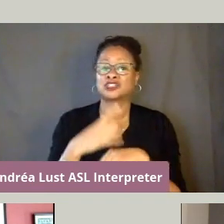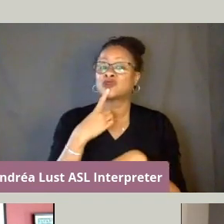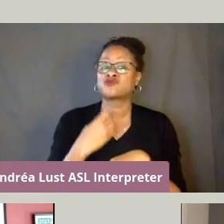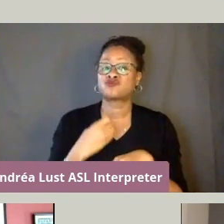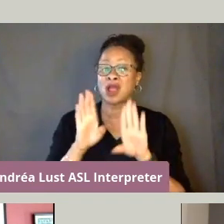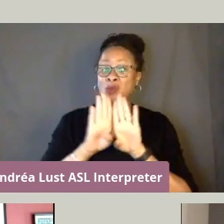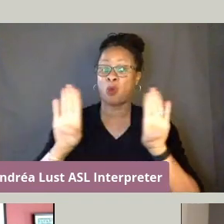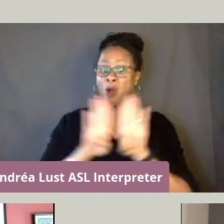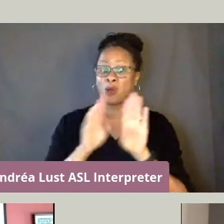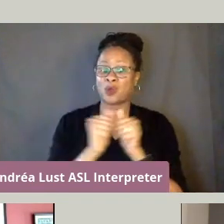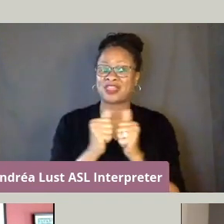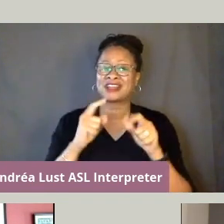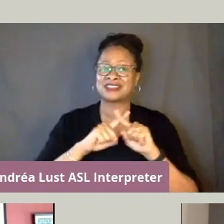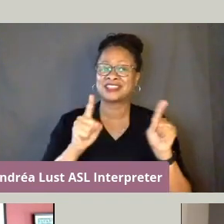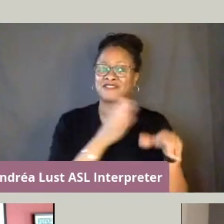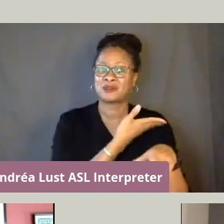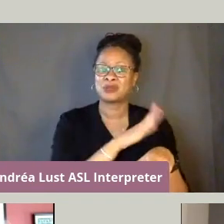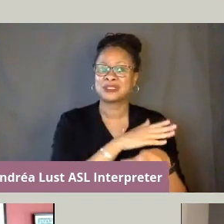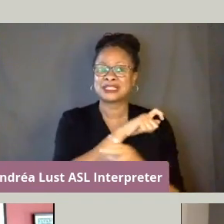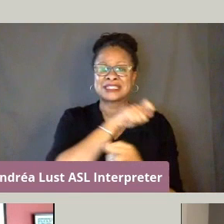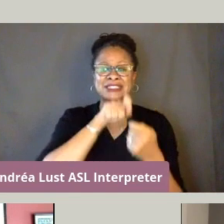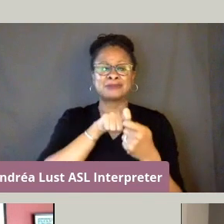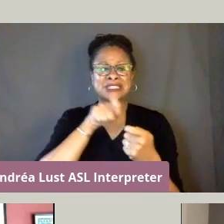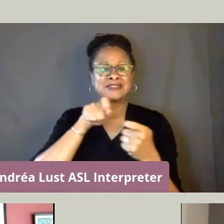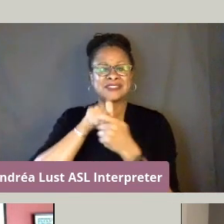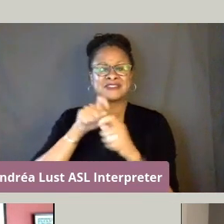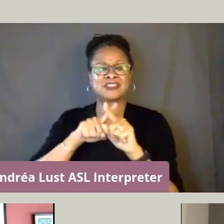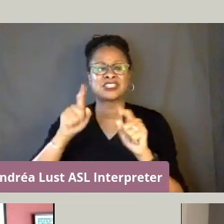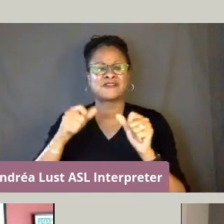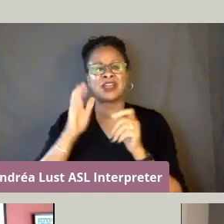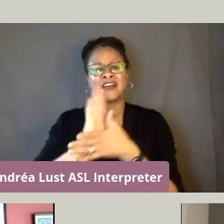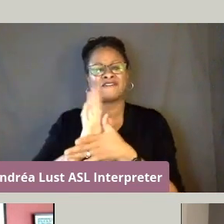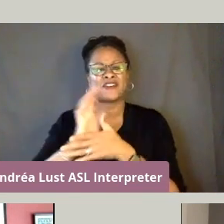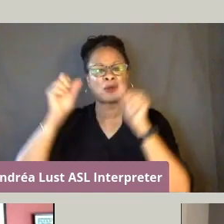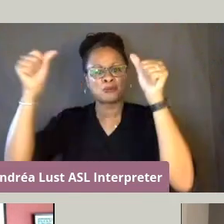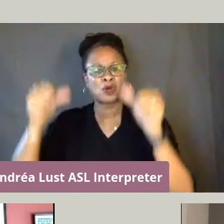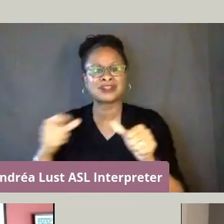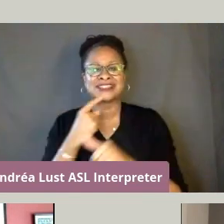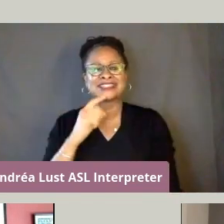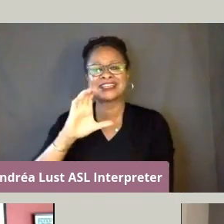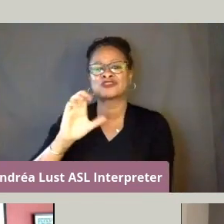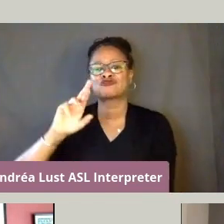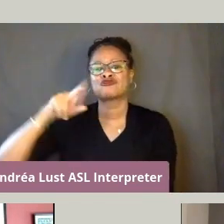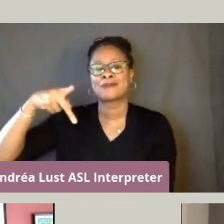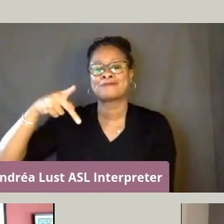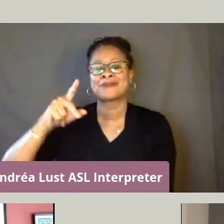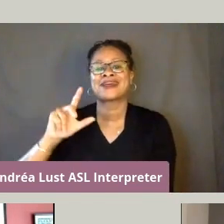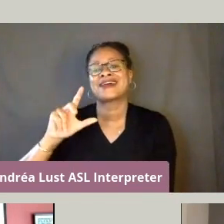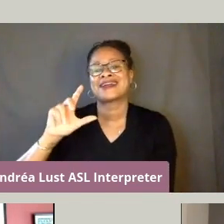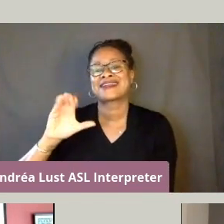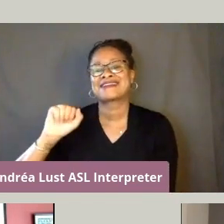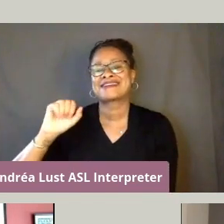and a particular film's poster that says "Crip Camp." Thanks, Jim.